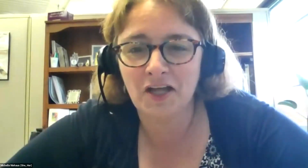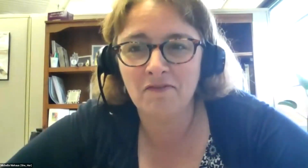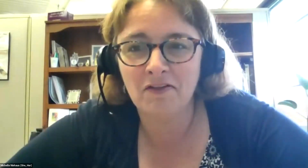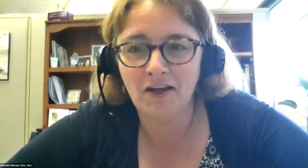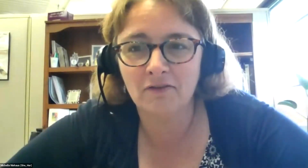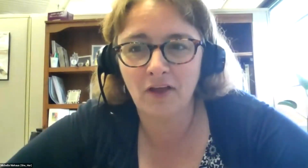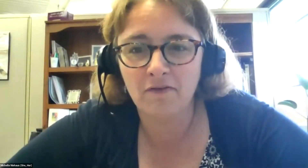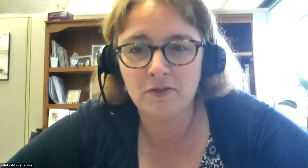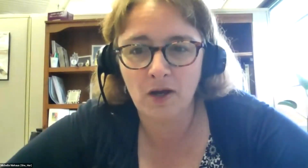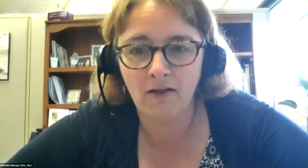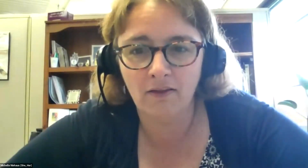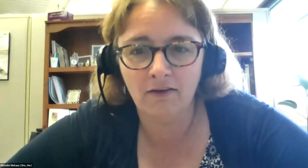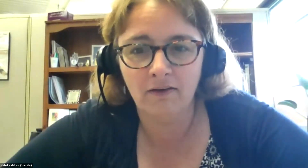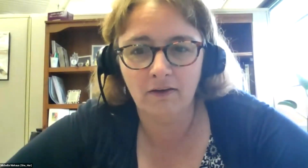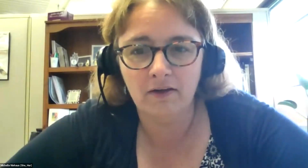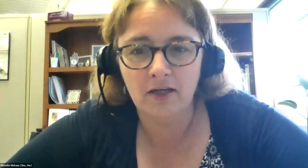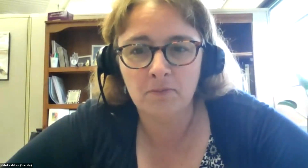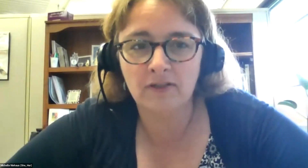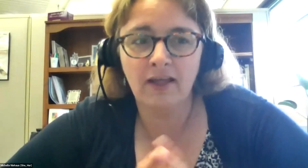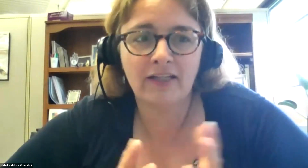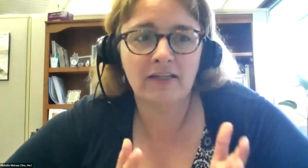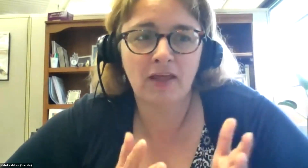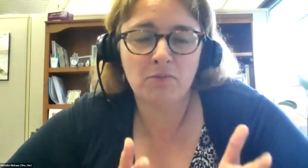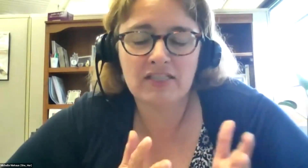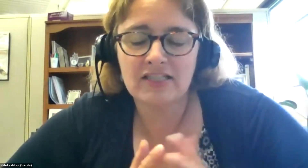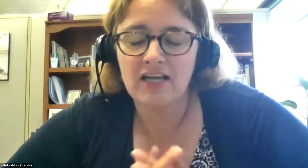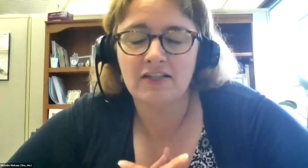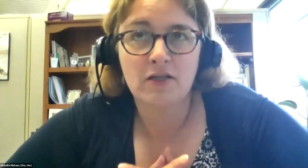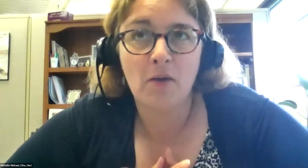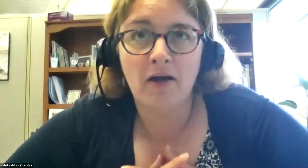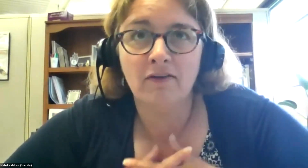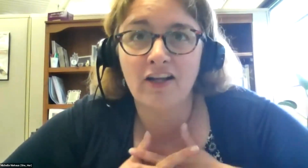MORE PEOPLE WHO ARE IN A RECOVERY LIFESTYLE AND THEN HAVE LESS DEPENDS ON THE ROOMMATE, AND THEN MAYBE BY SEEING THAT THE ROOMMATE WOULD ALSO BE